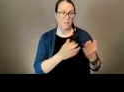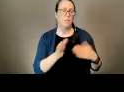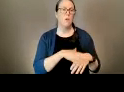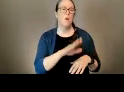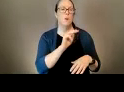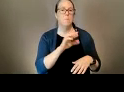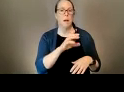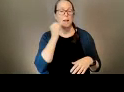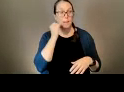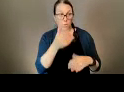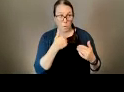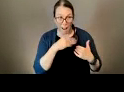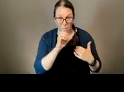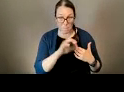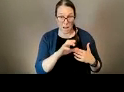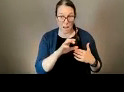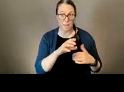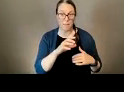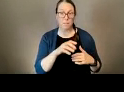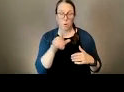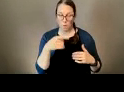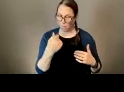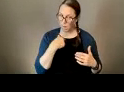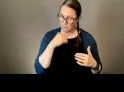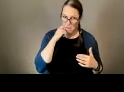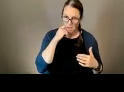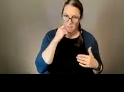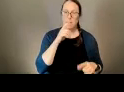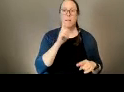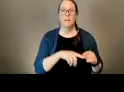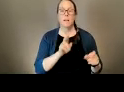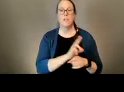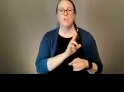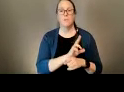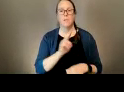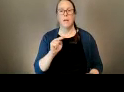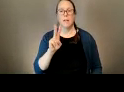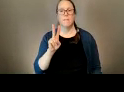If you have a Mac and cannot use, if you only have a Mac and cannot use the NVDA,